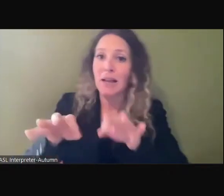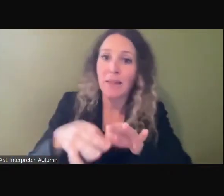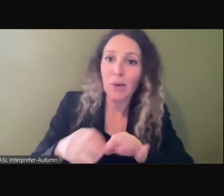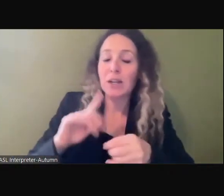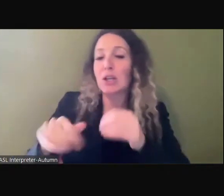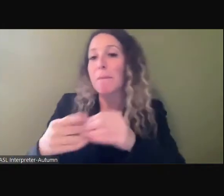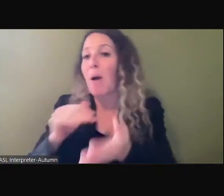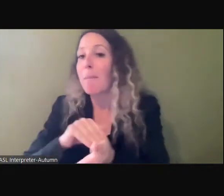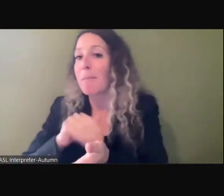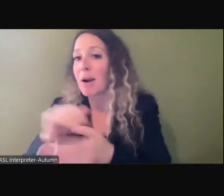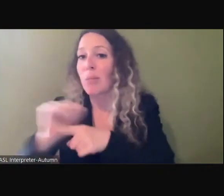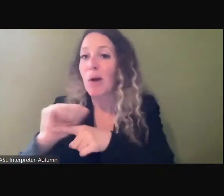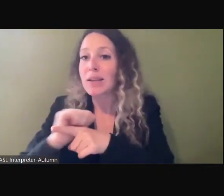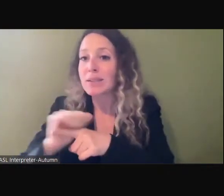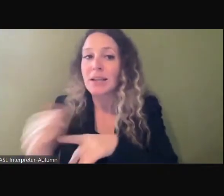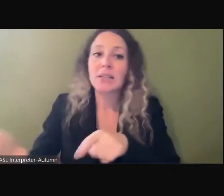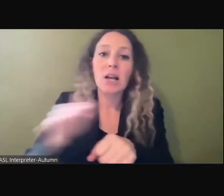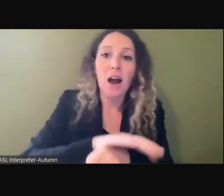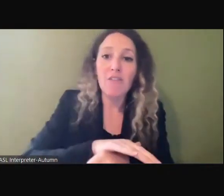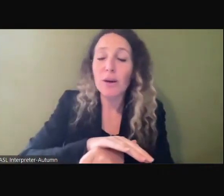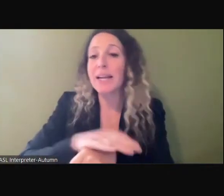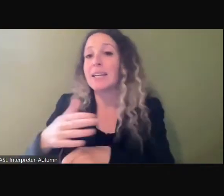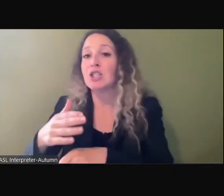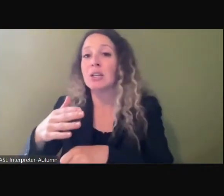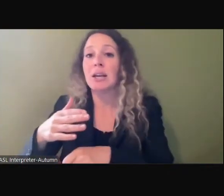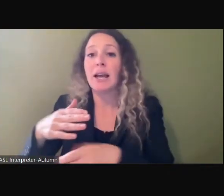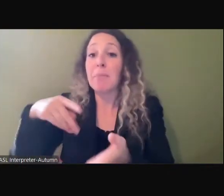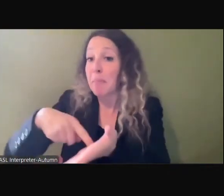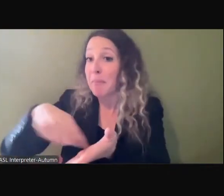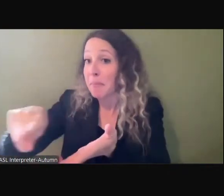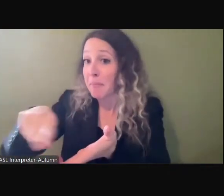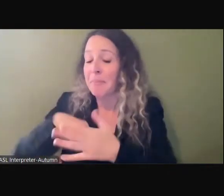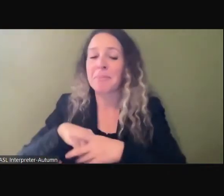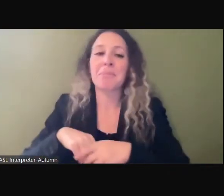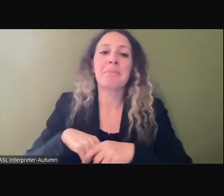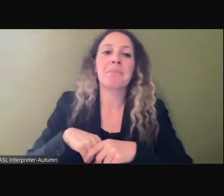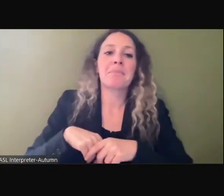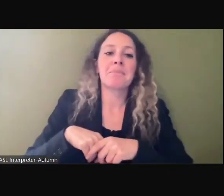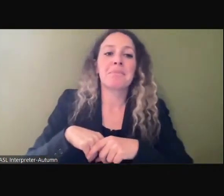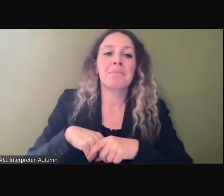on medical practices and on coverage and reimbursement, we provide a blueprint for